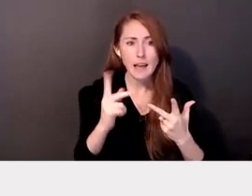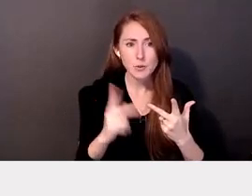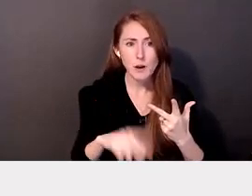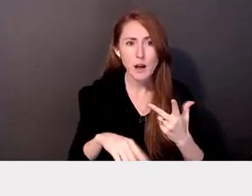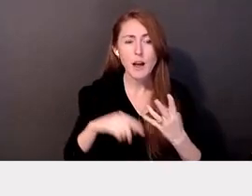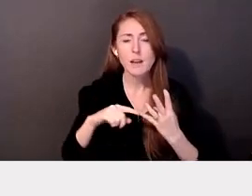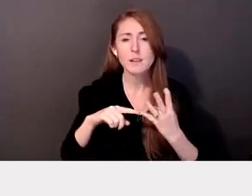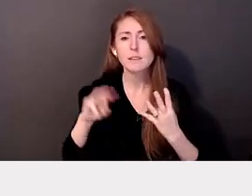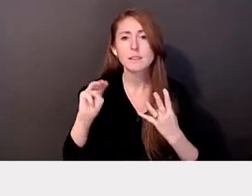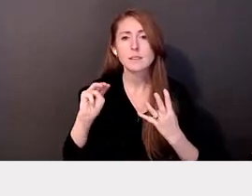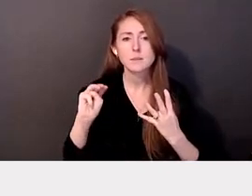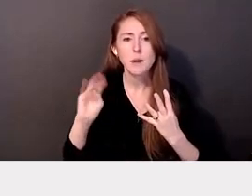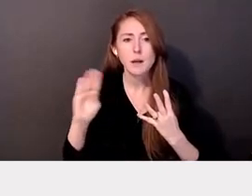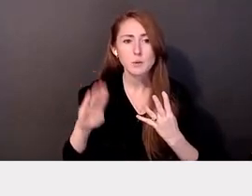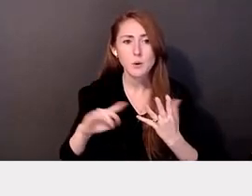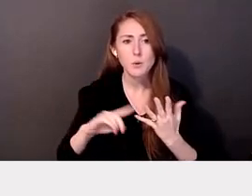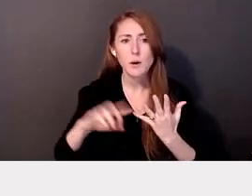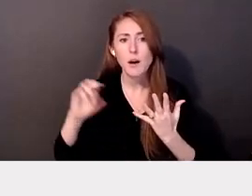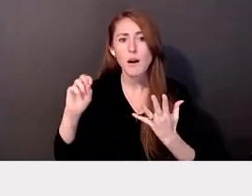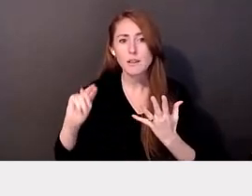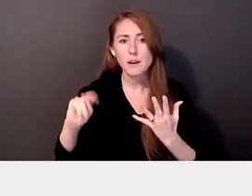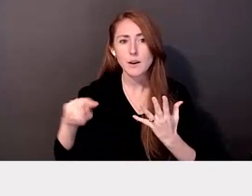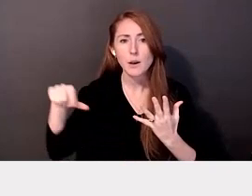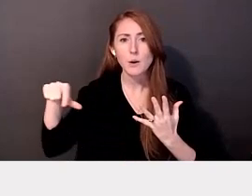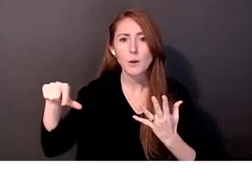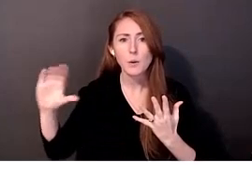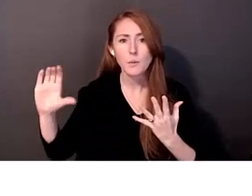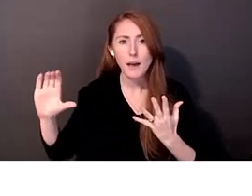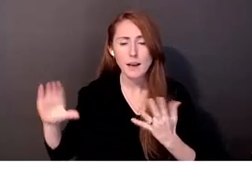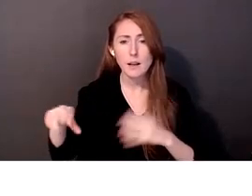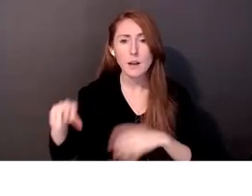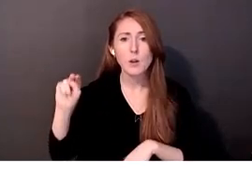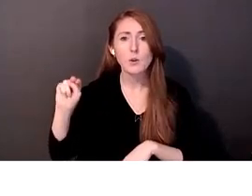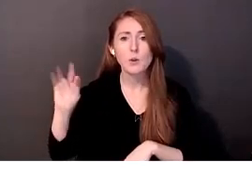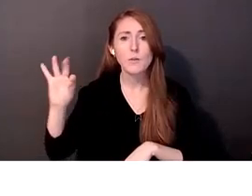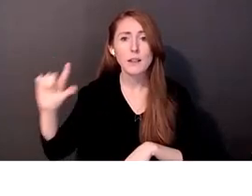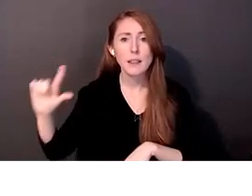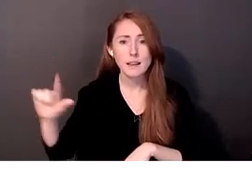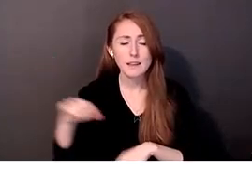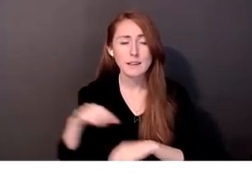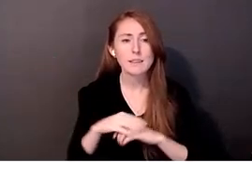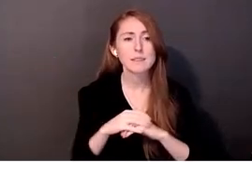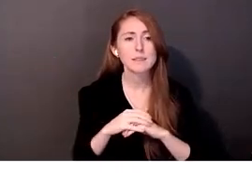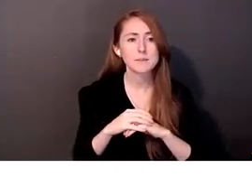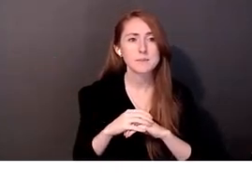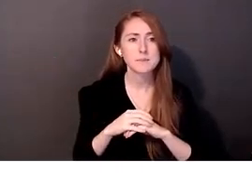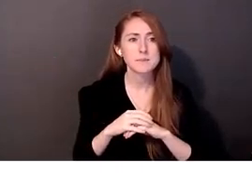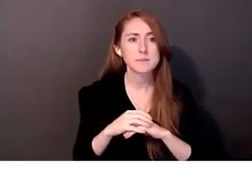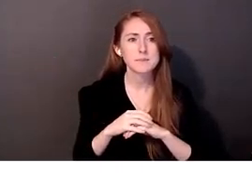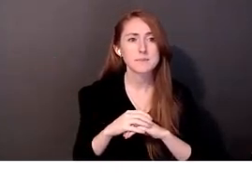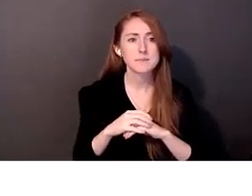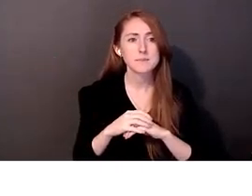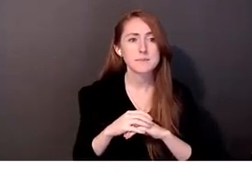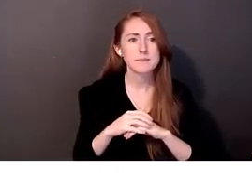and Newfoundland, and Labrador. So the idea of this project was to bridge